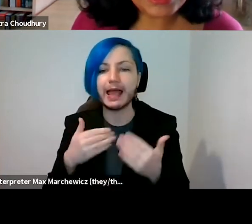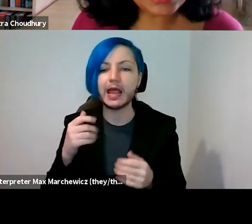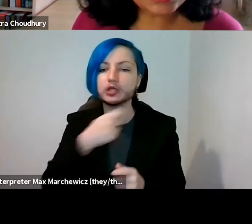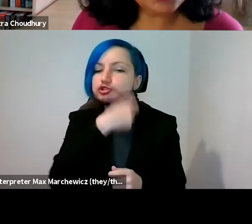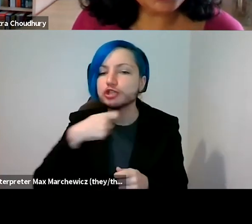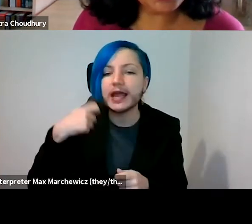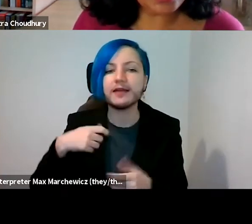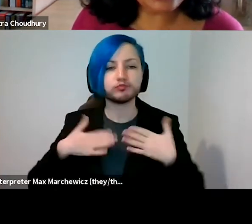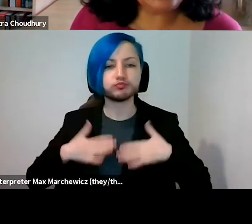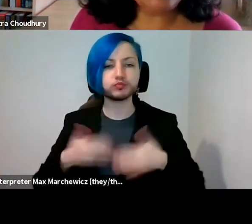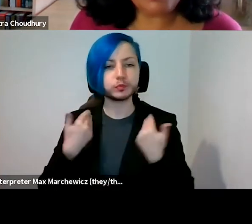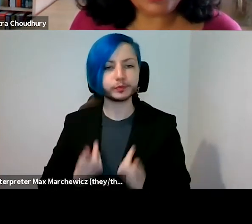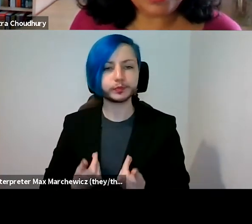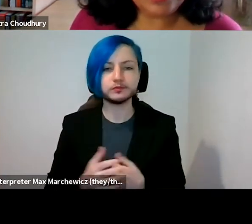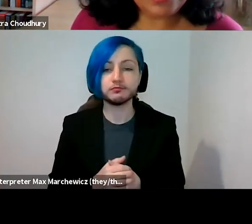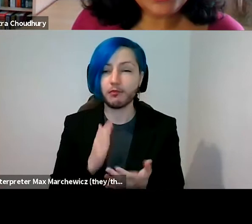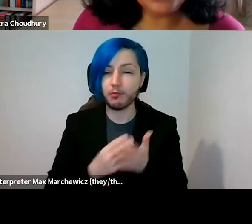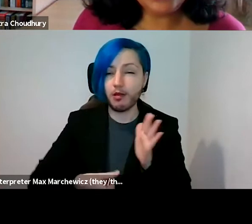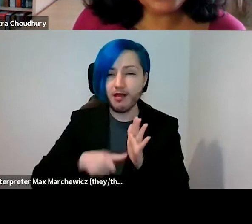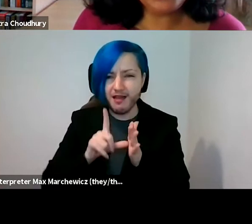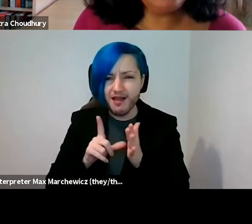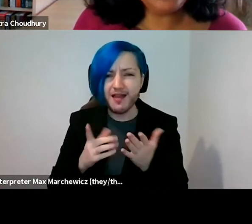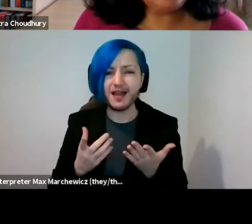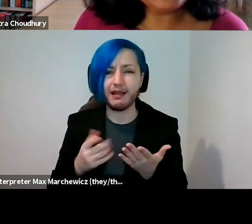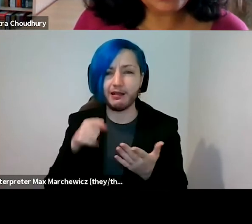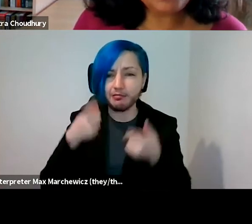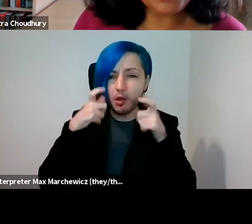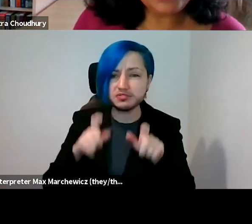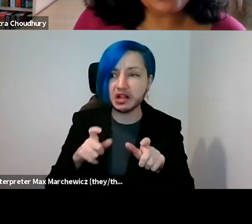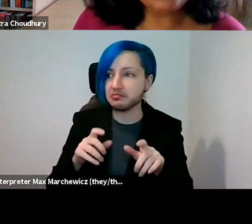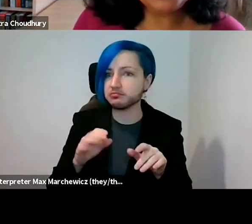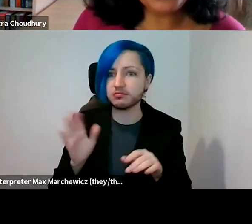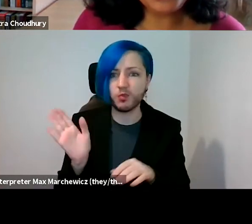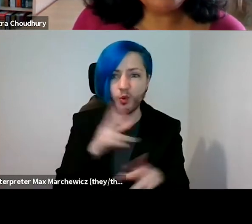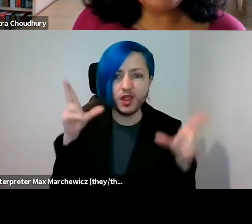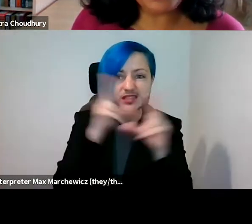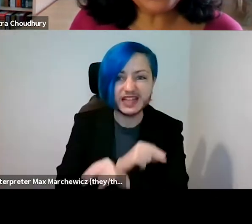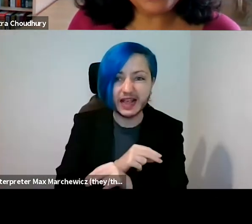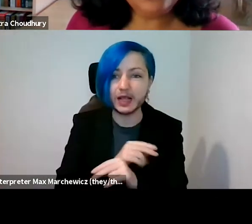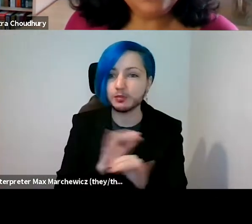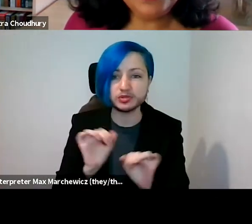"Indeed, it was so early in the morning" in the lodge, "that nobody was up in the house," but by then,